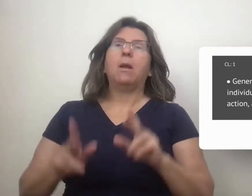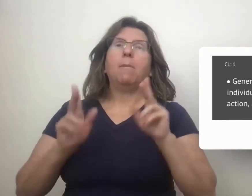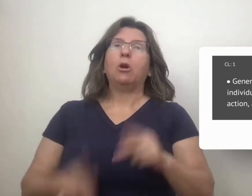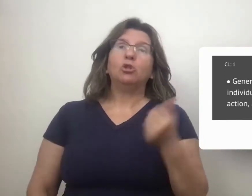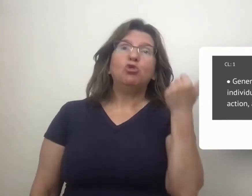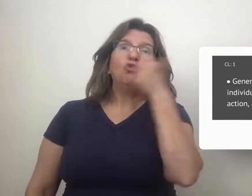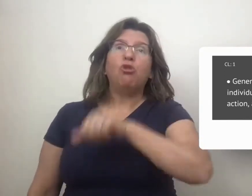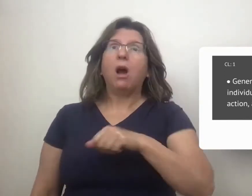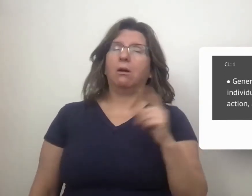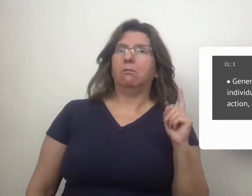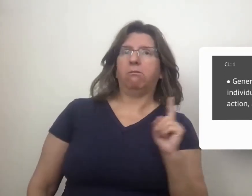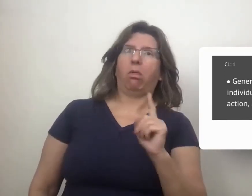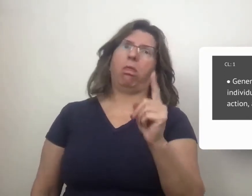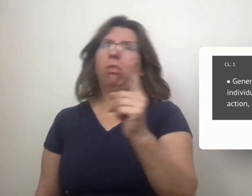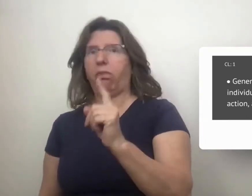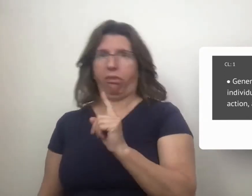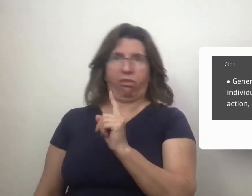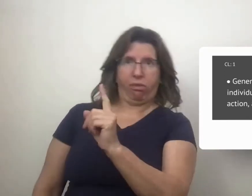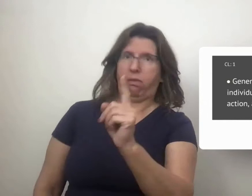or a drunk person staggering.